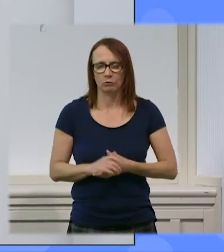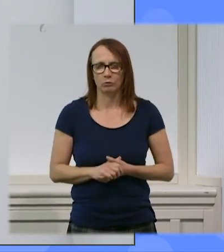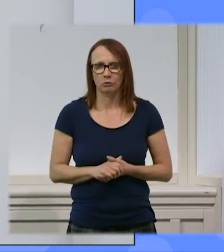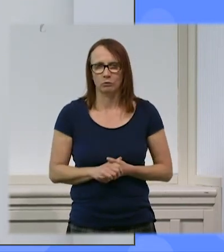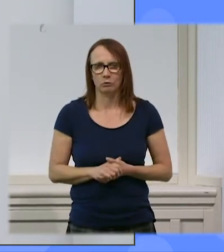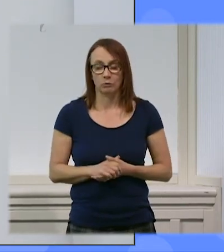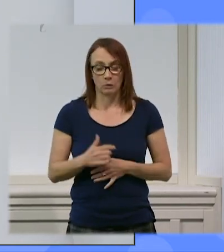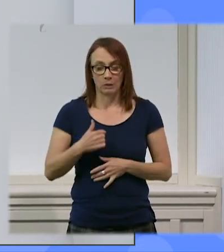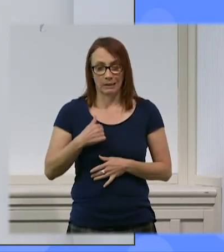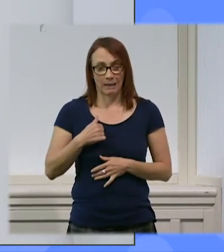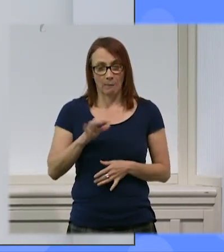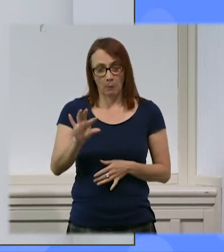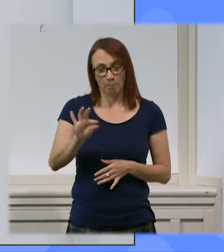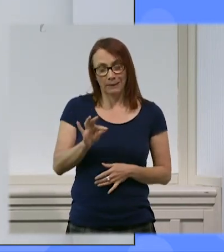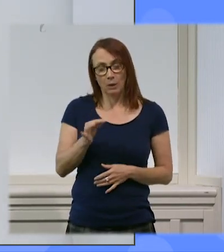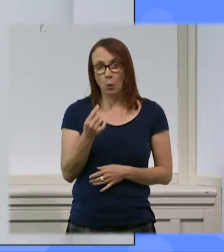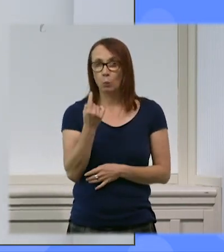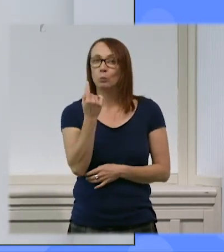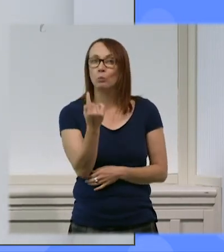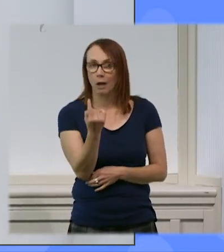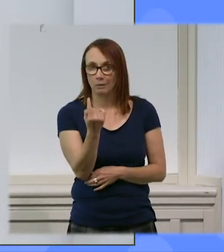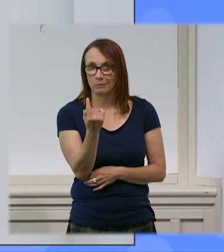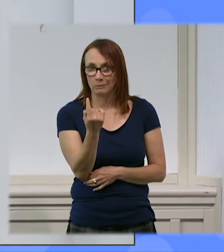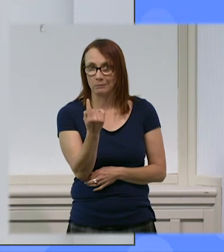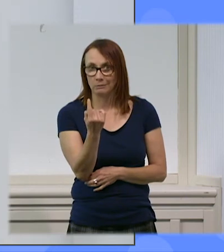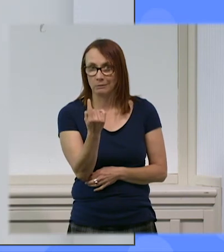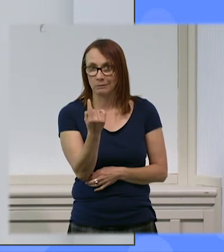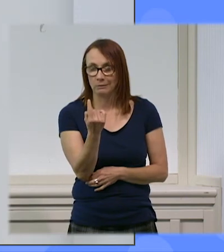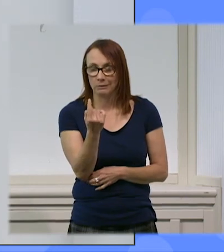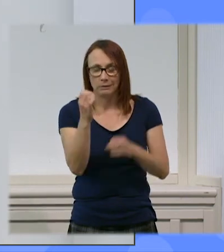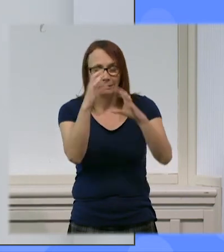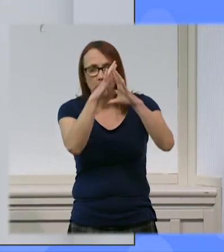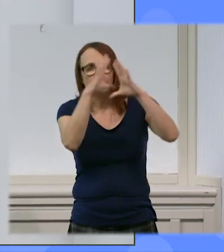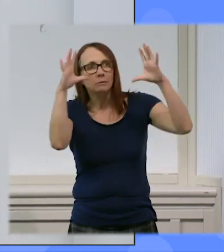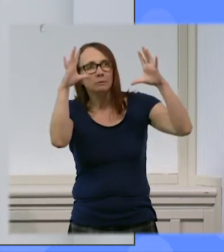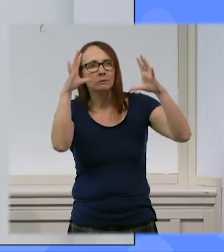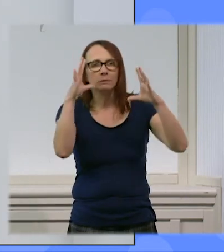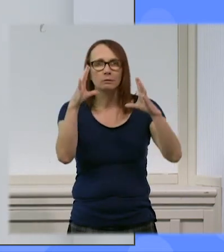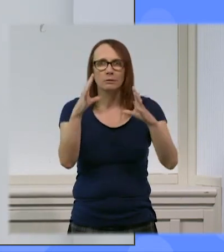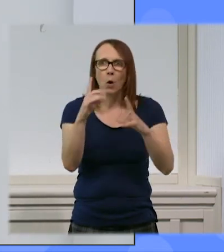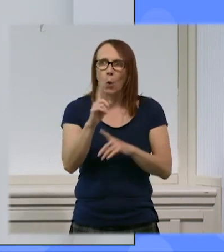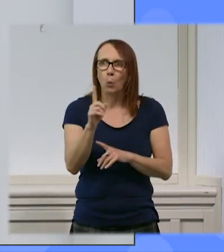changes that we're anticipating that are being put in and just get you thinking about some of the trade-offs some of the opportunities